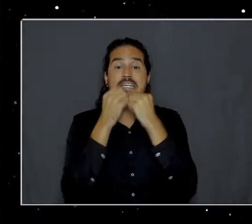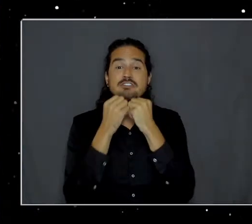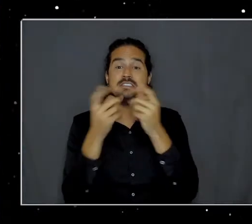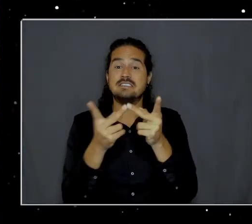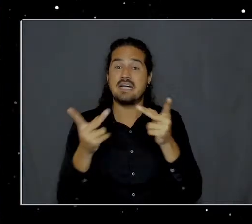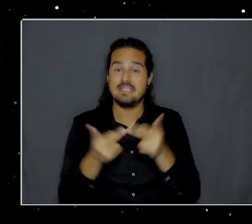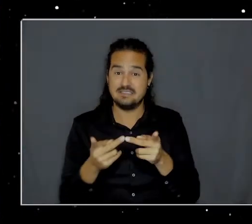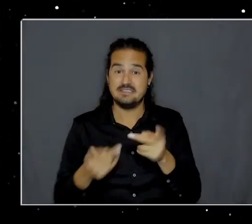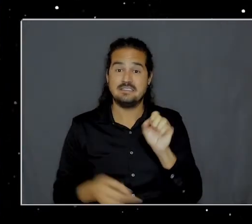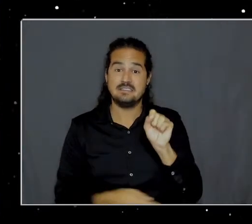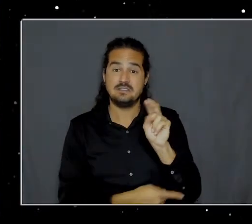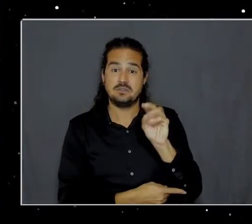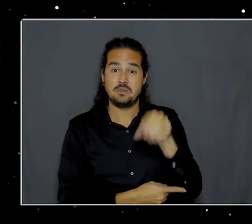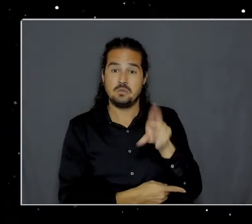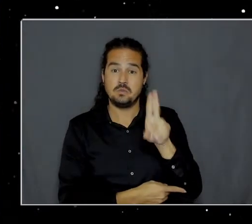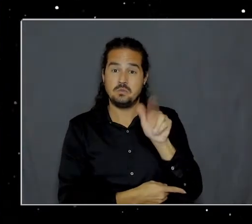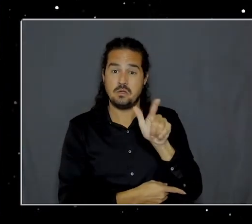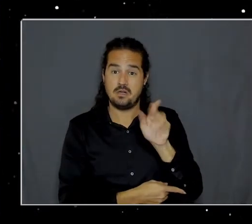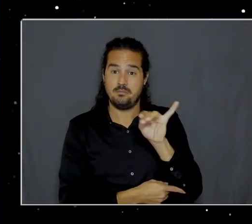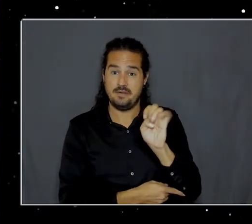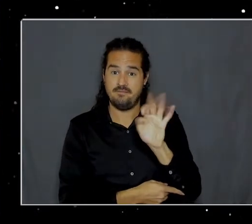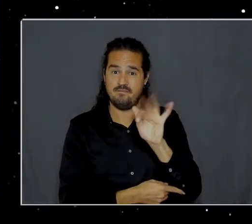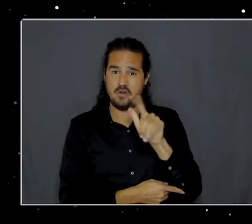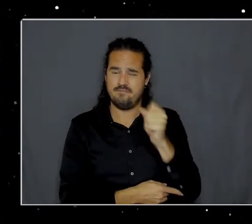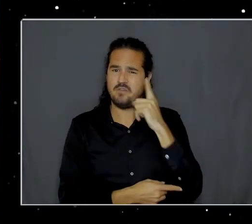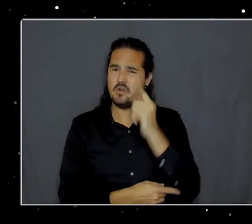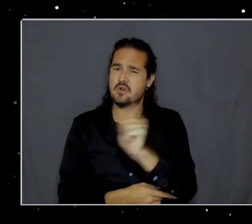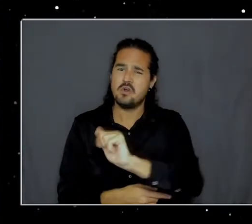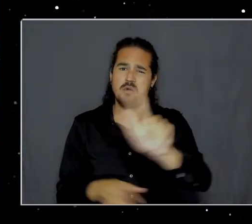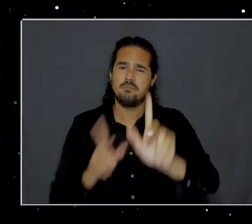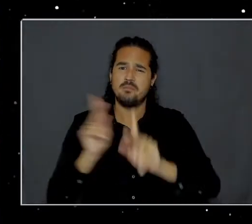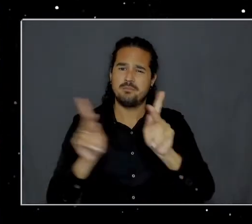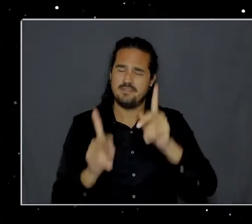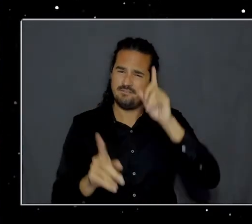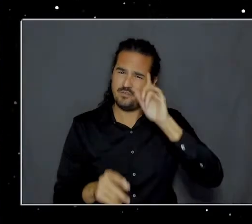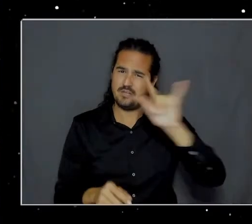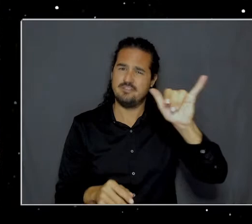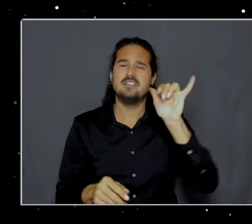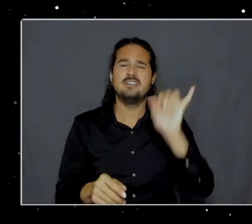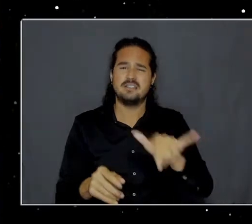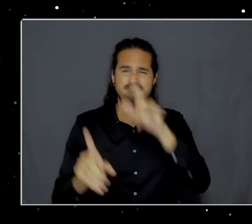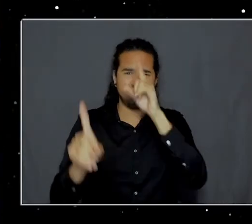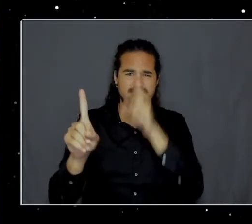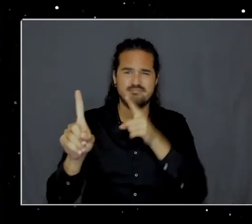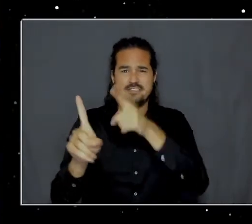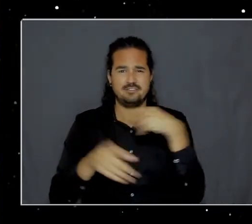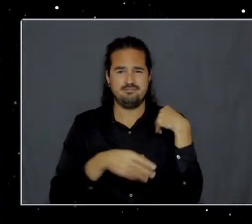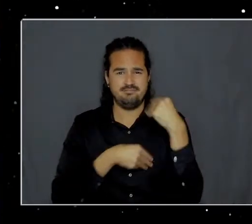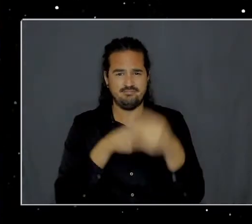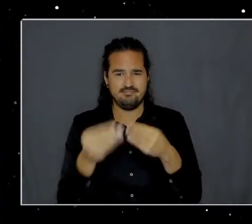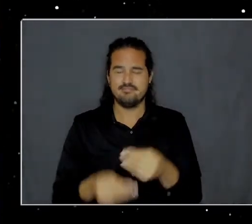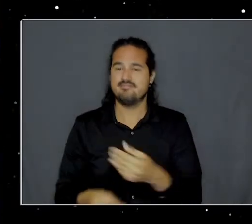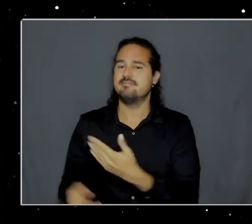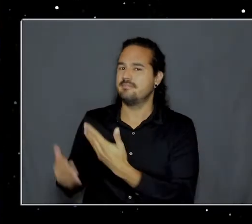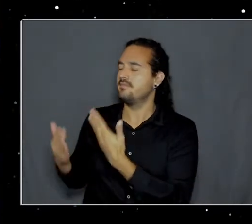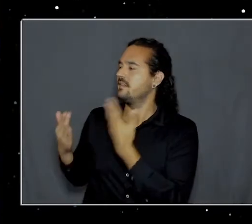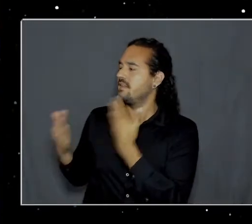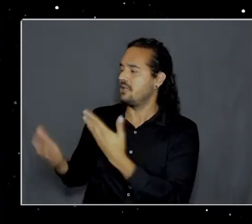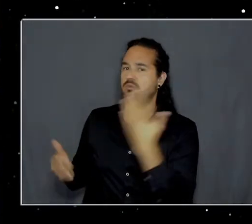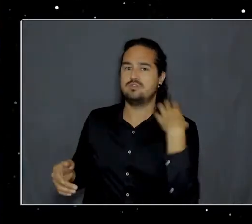LET THE SPIRIT FLOW. BREE BLACK HORSE: THANK YOU, CHAIRMAN DE LOS